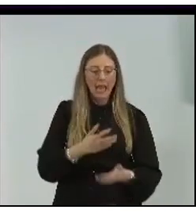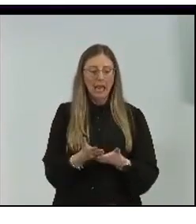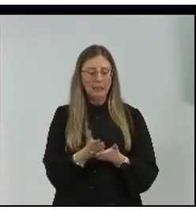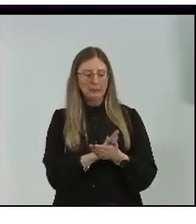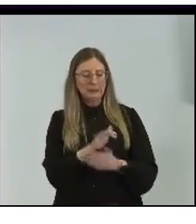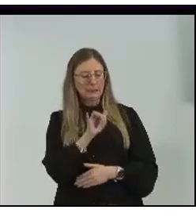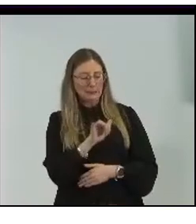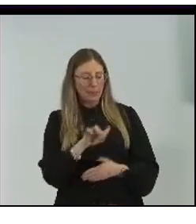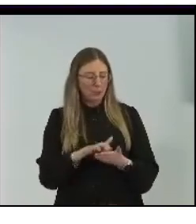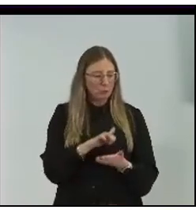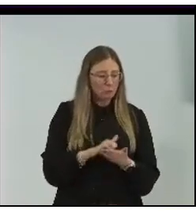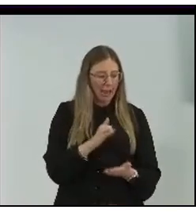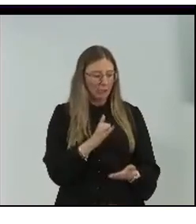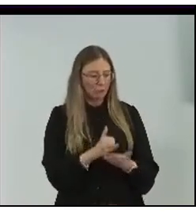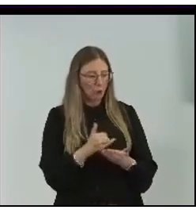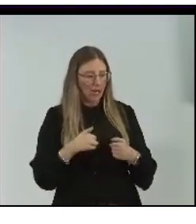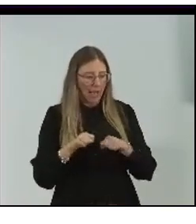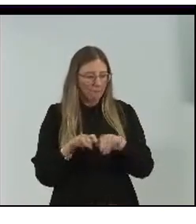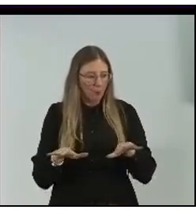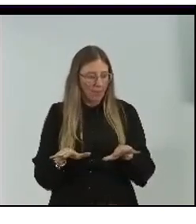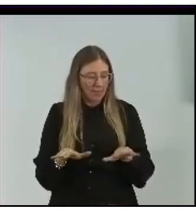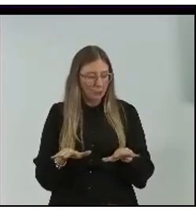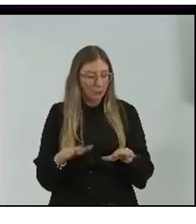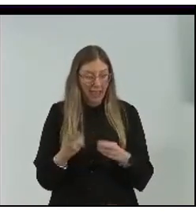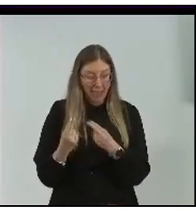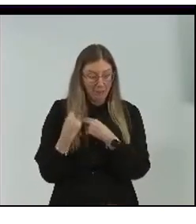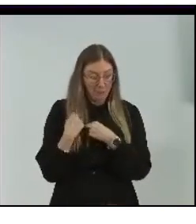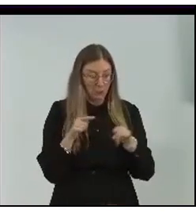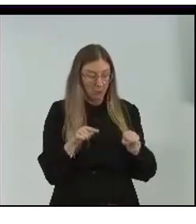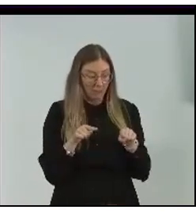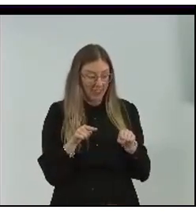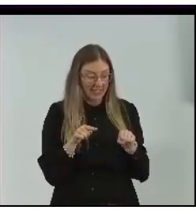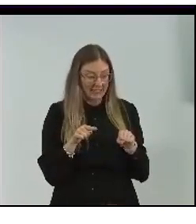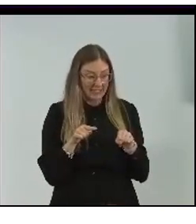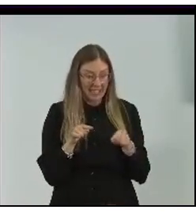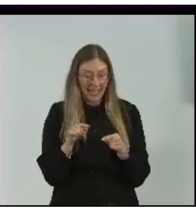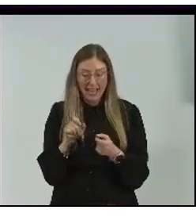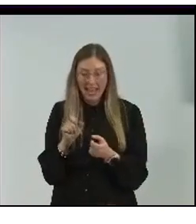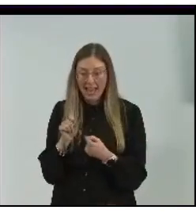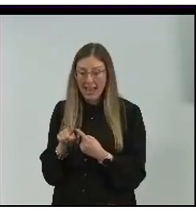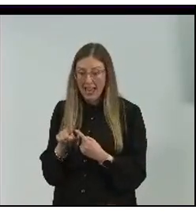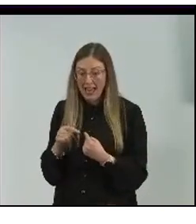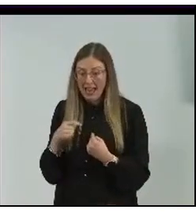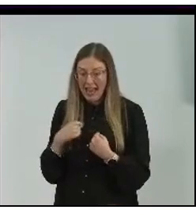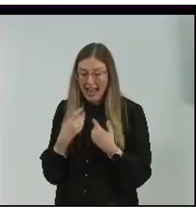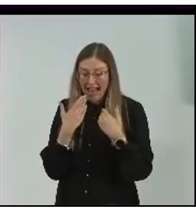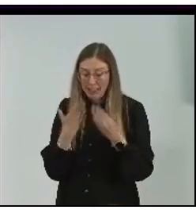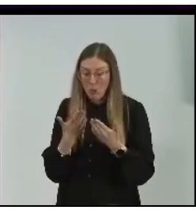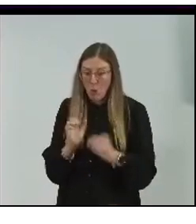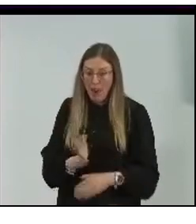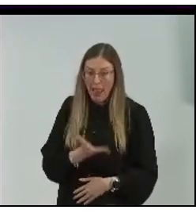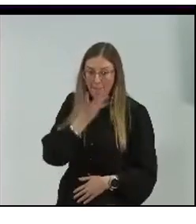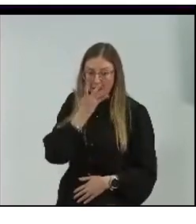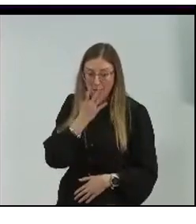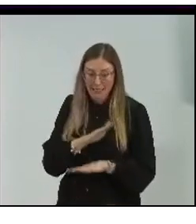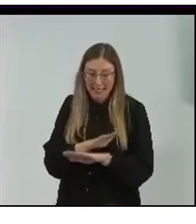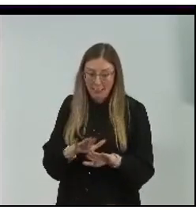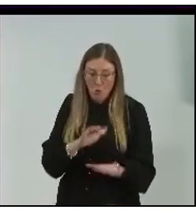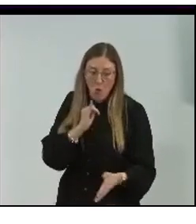with I'm publishing this content, I'm responsible for this content. I don't want to embarrass the company that I work for.